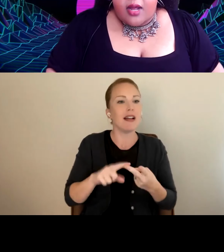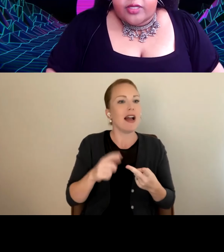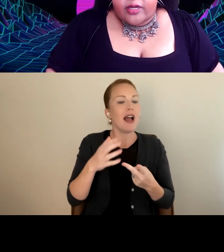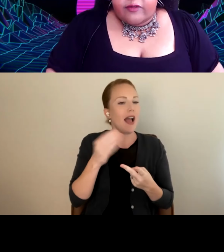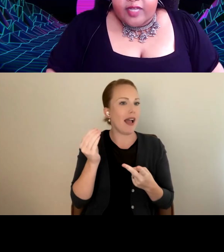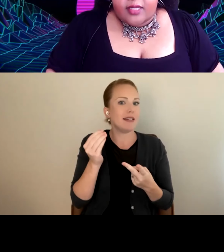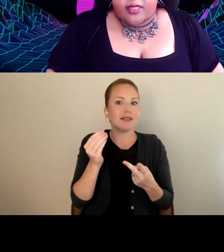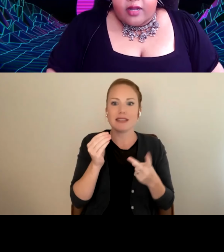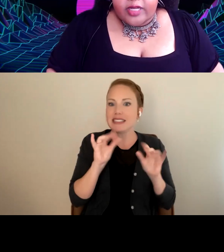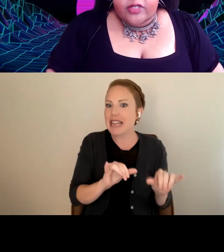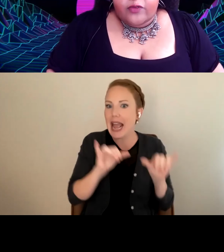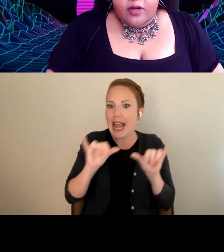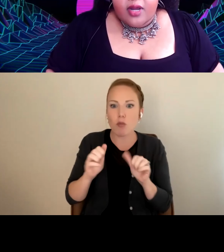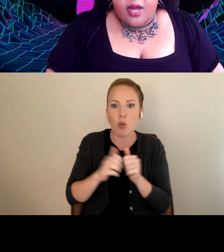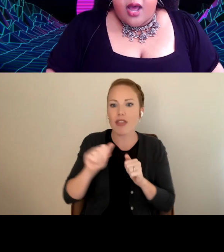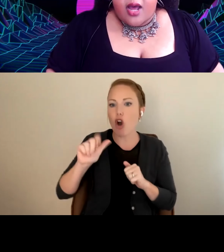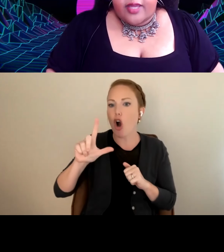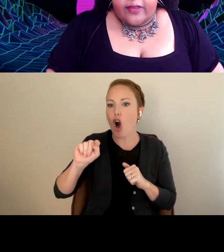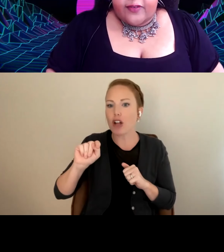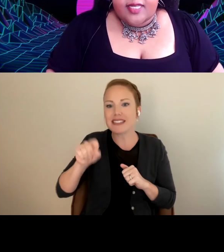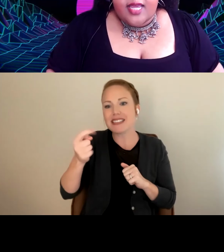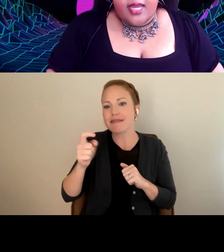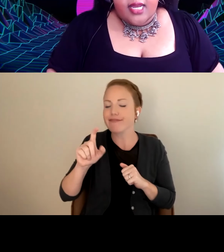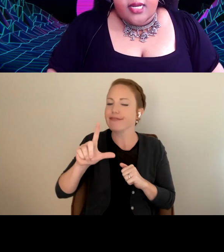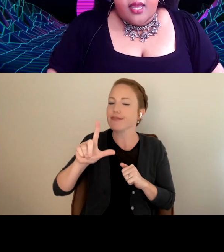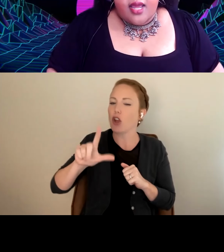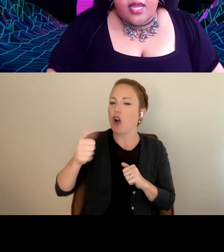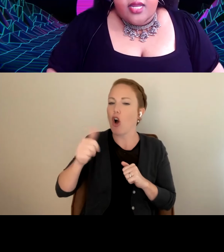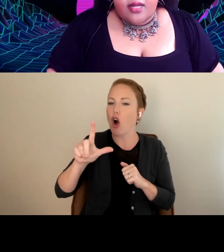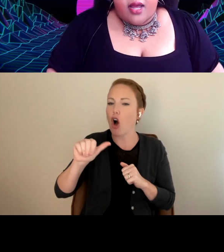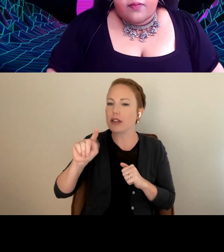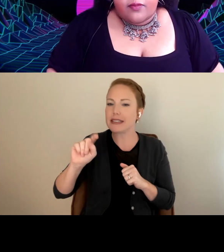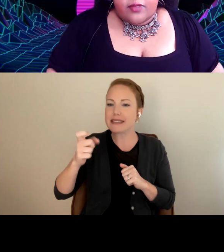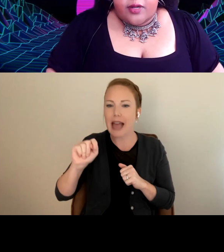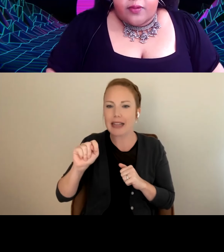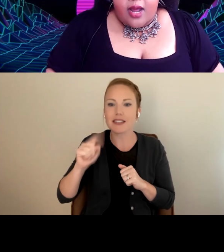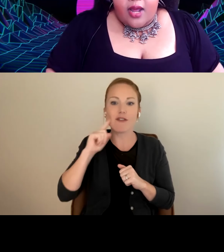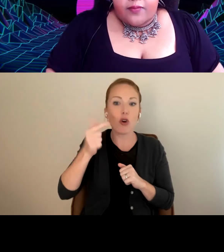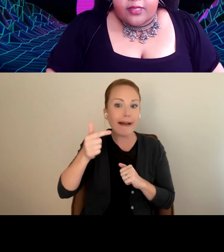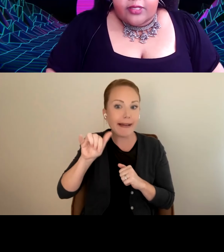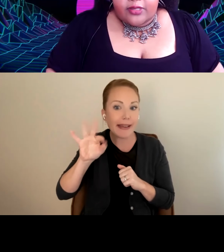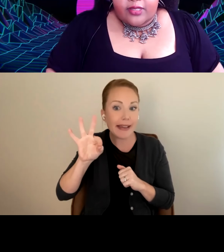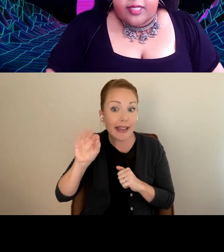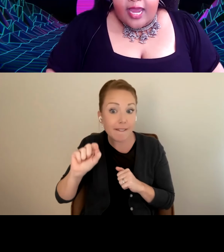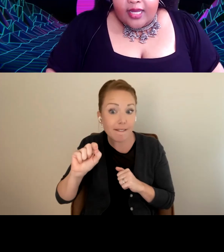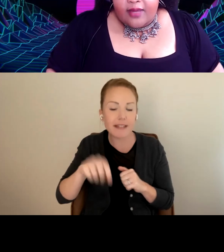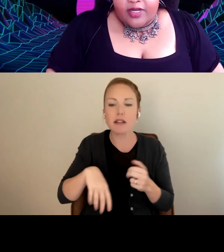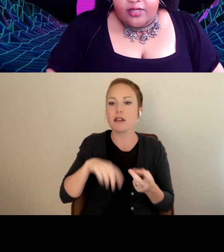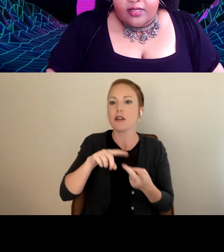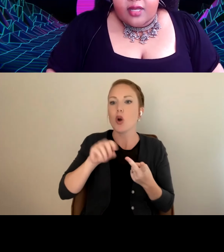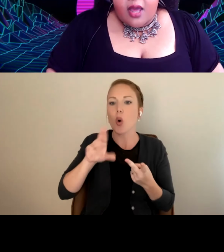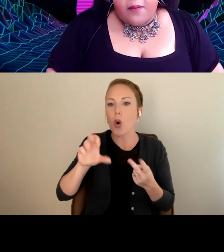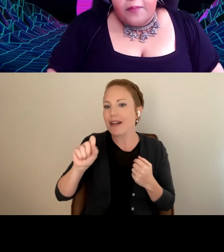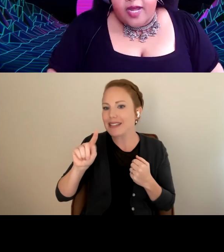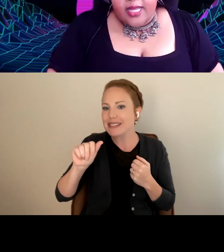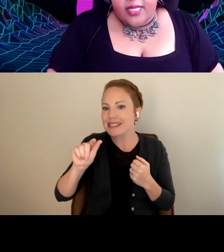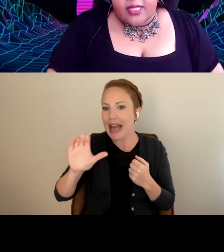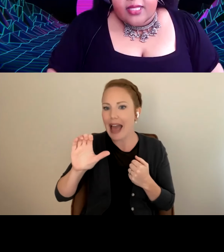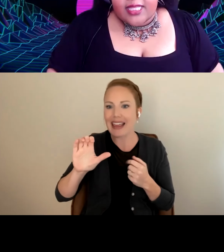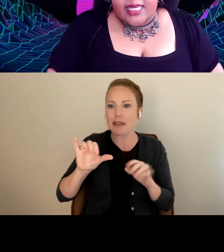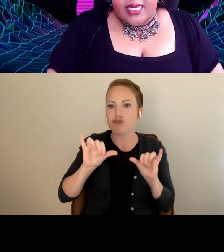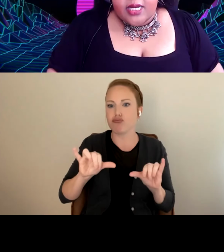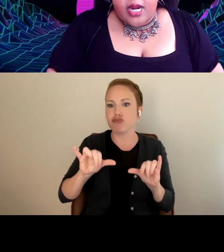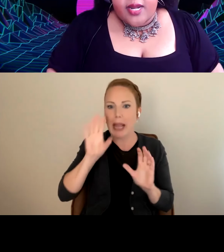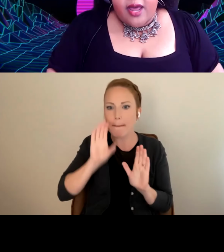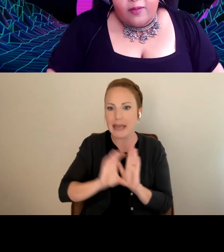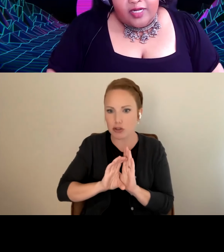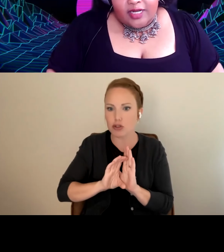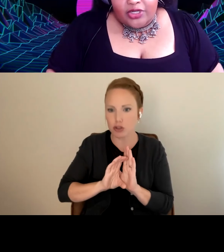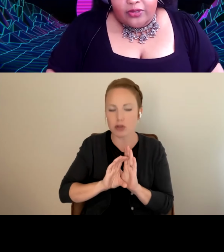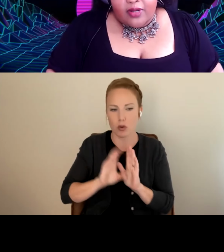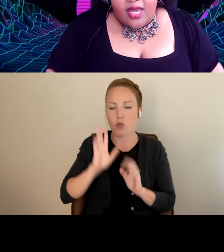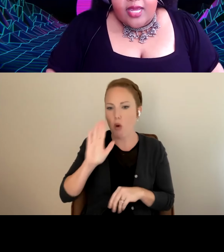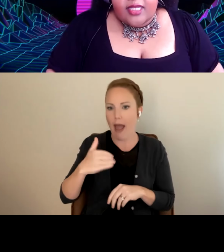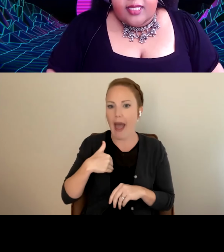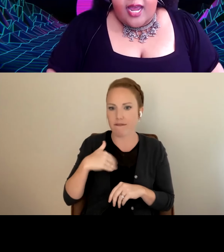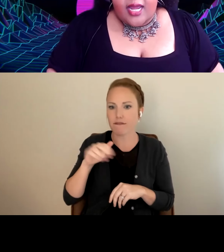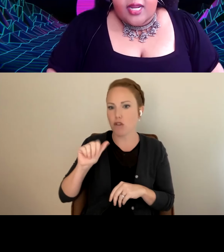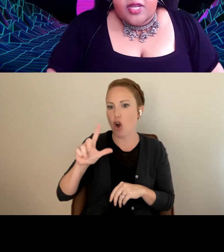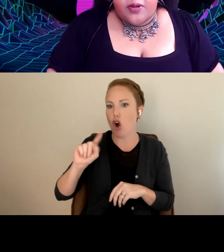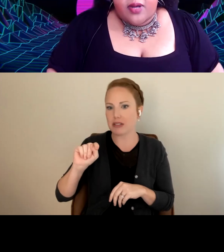alternative text and all text for gifs and static images. Another potential is the again,